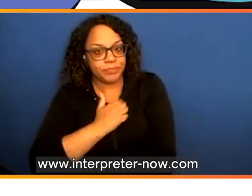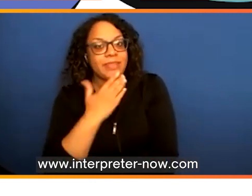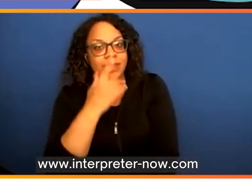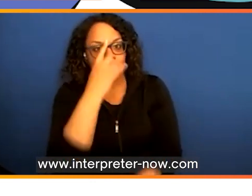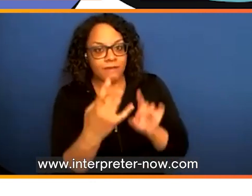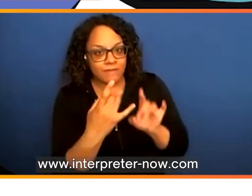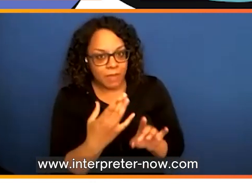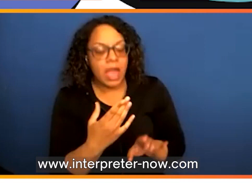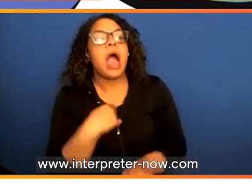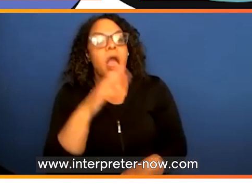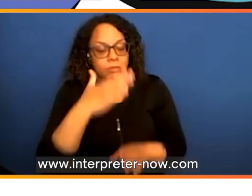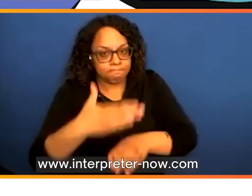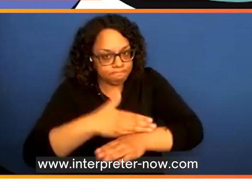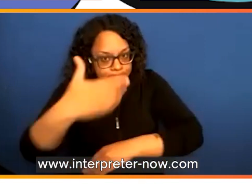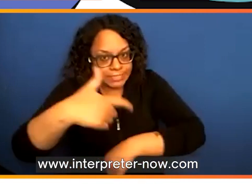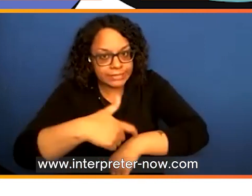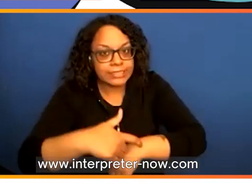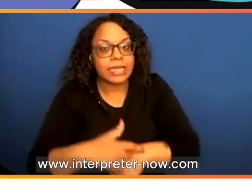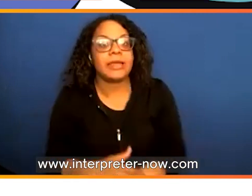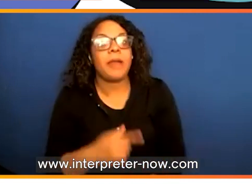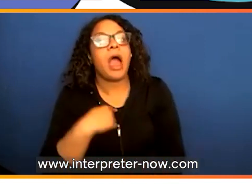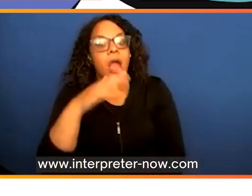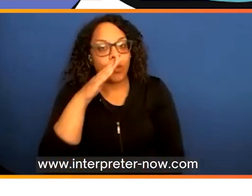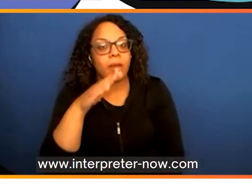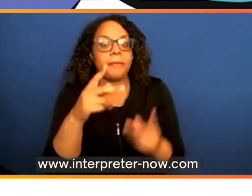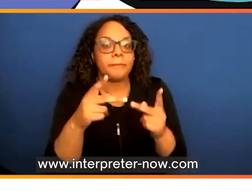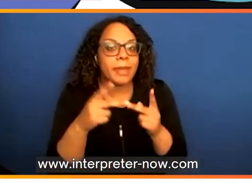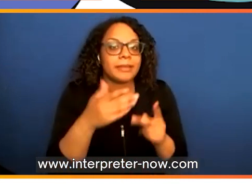We'll talk more about that later. But you'll be given grace. You're trying to do the right